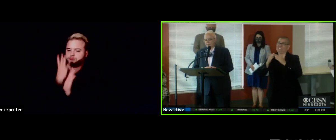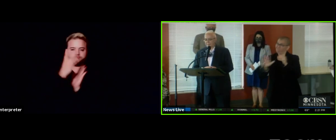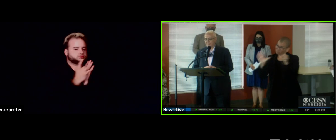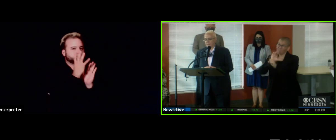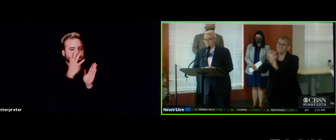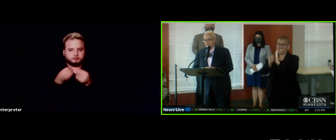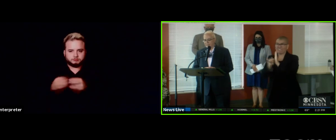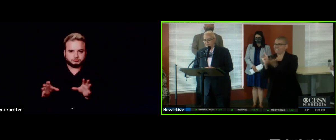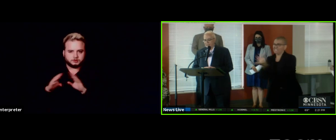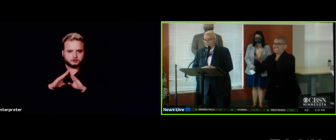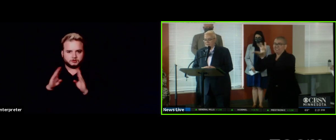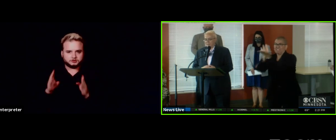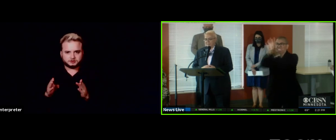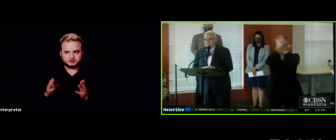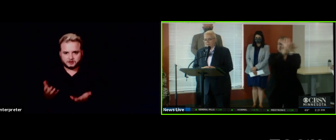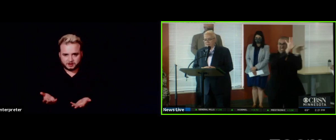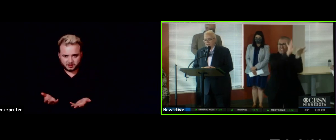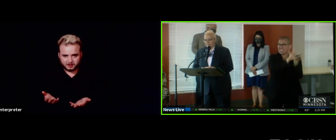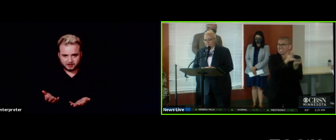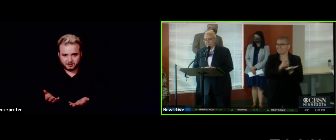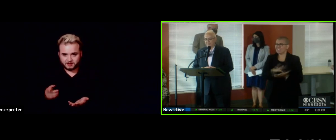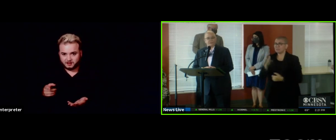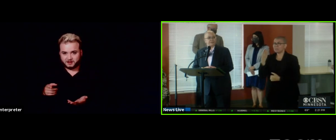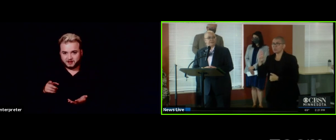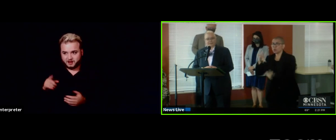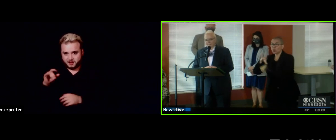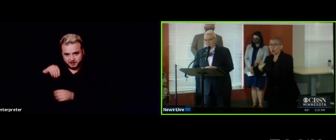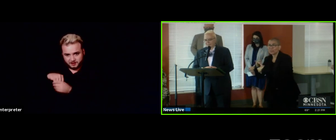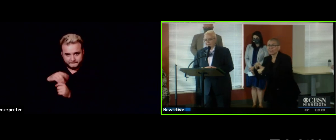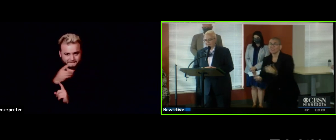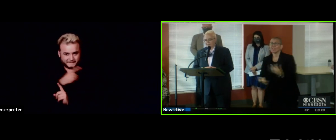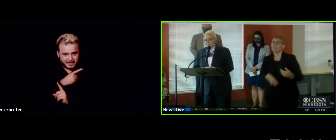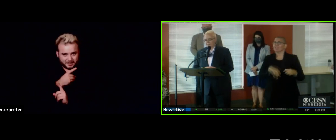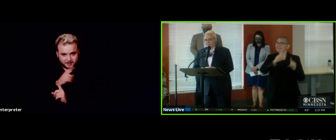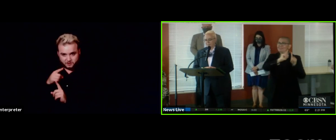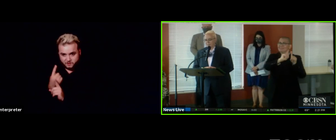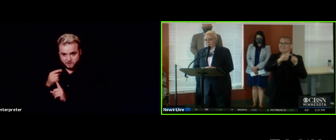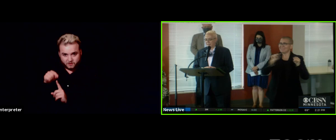and Mahnomen are seeing the most unemployment insurance claims in the state. About a third